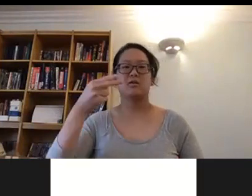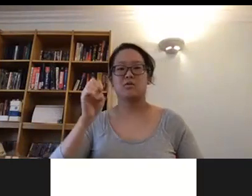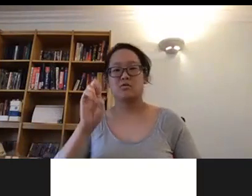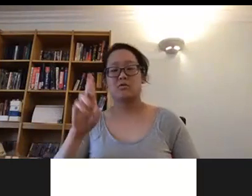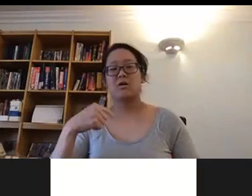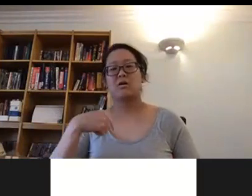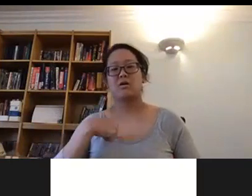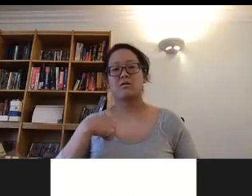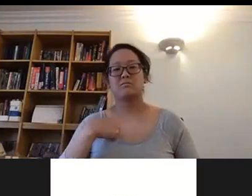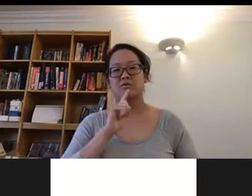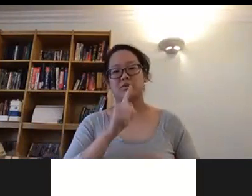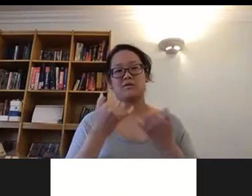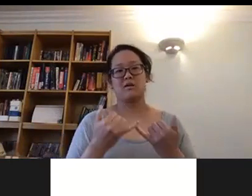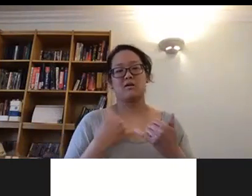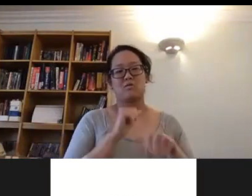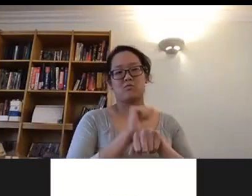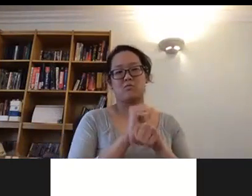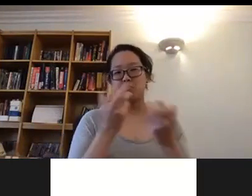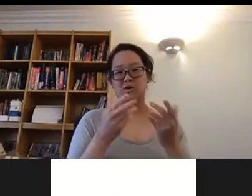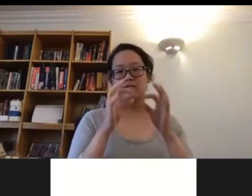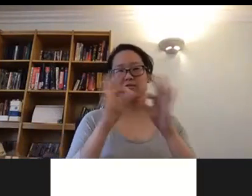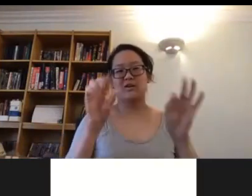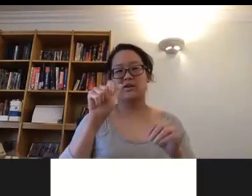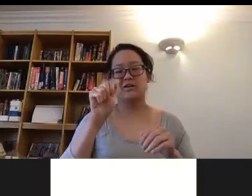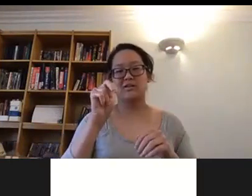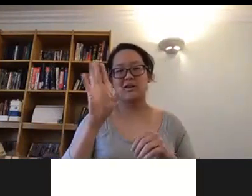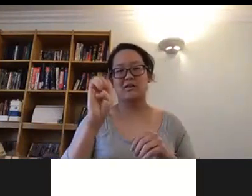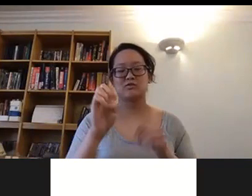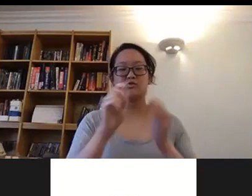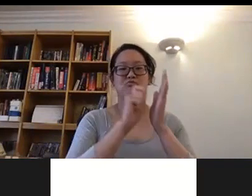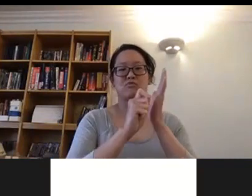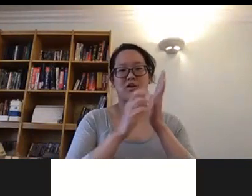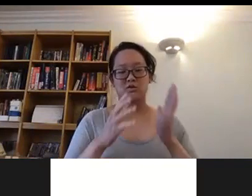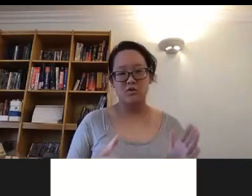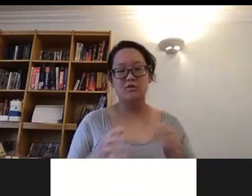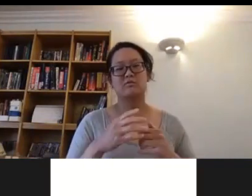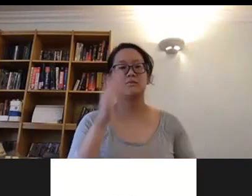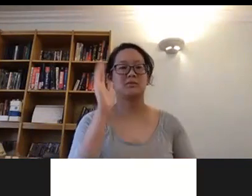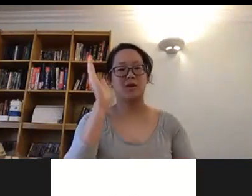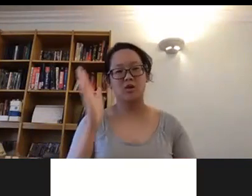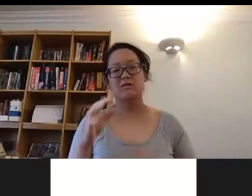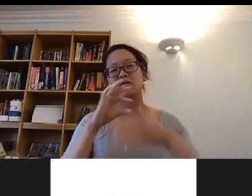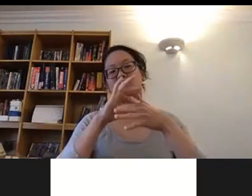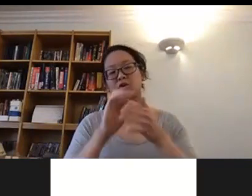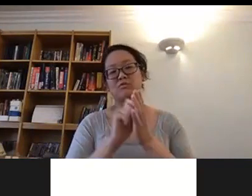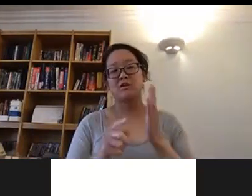I use she/her pronouns and today I work at the state, I'm a state writer,